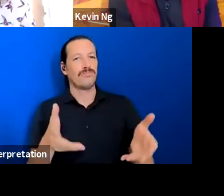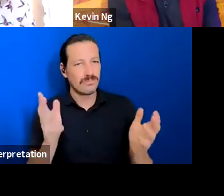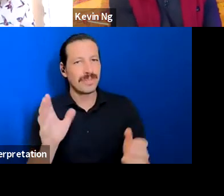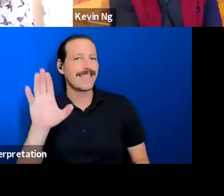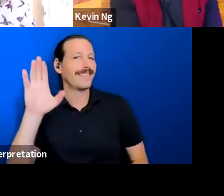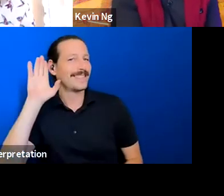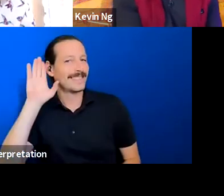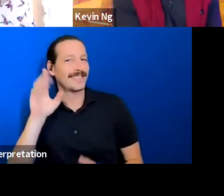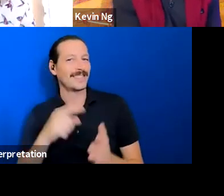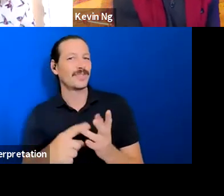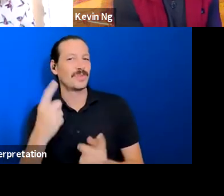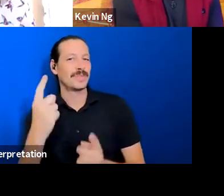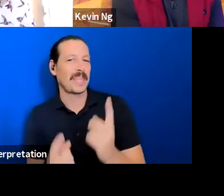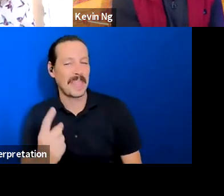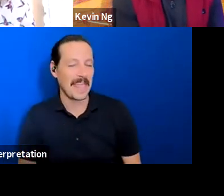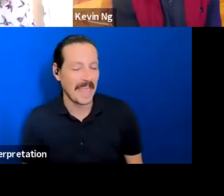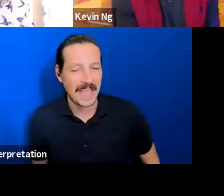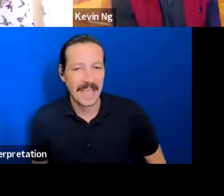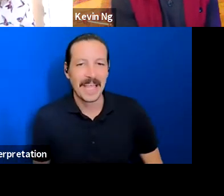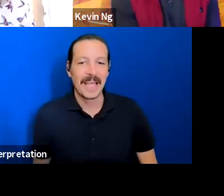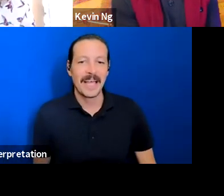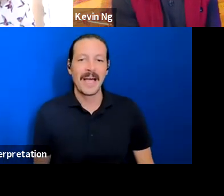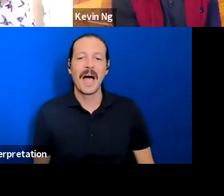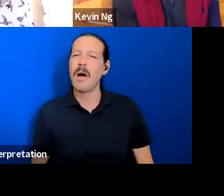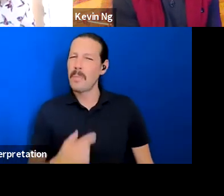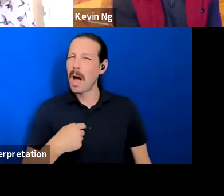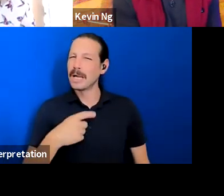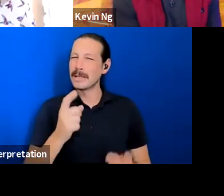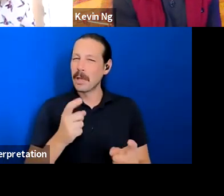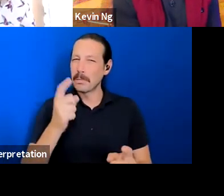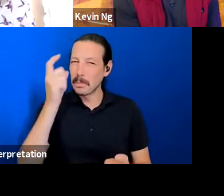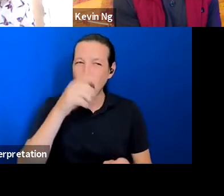often wonder about other art forms, whether it would be a similar context, but perhaps